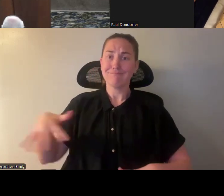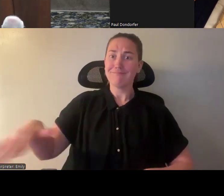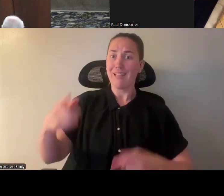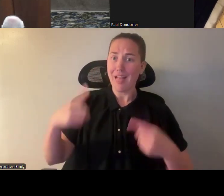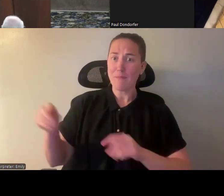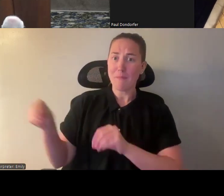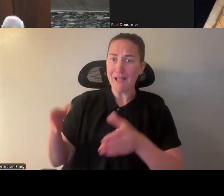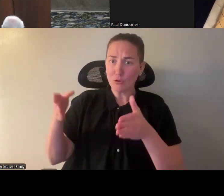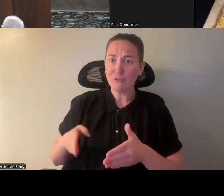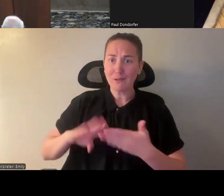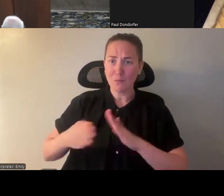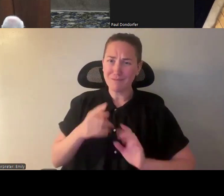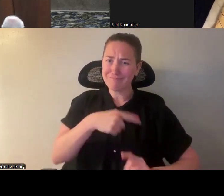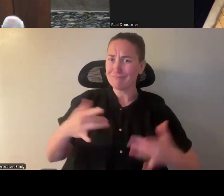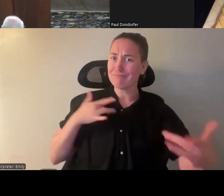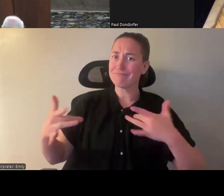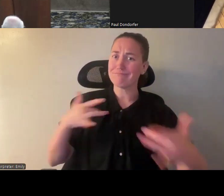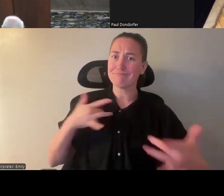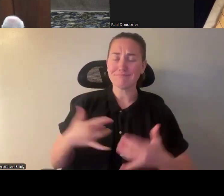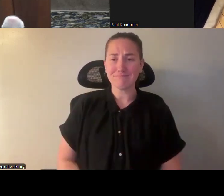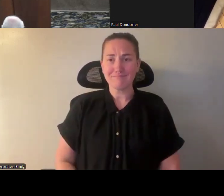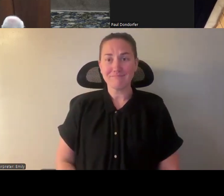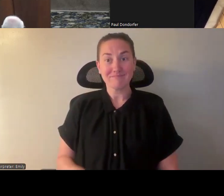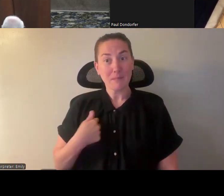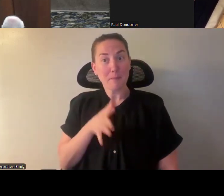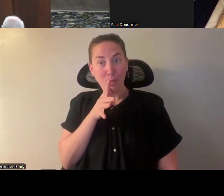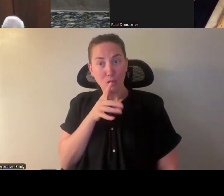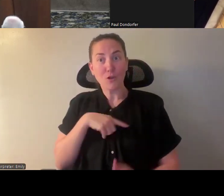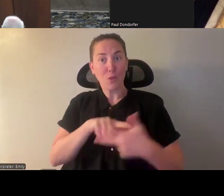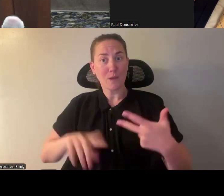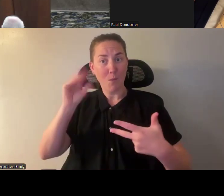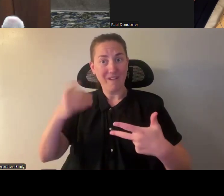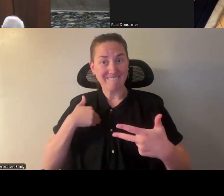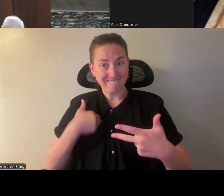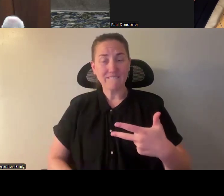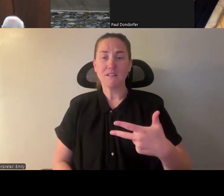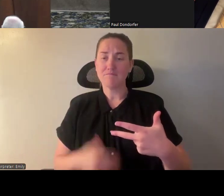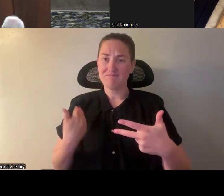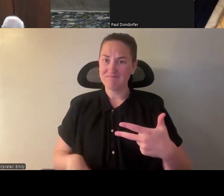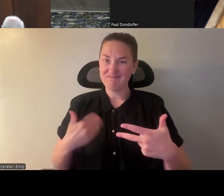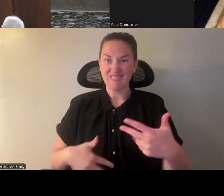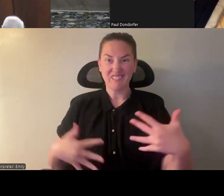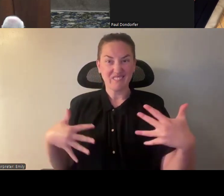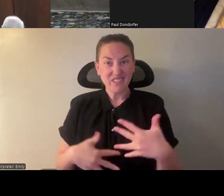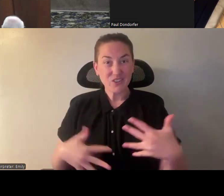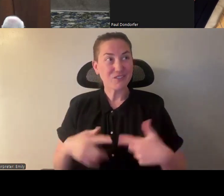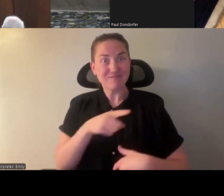community I'm the mother of three boys and I cannot imagine the fear that that migrant families